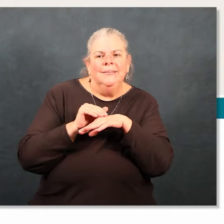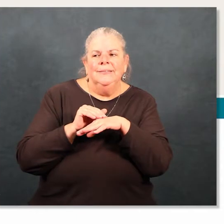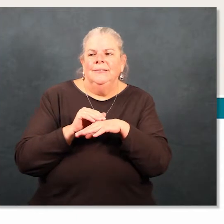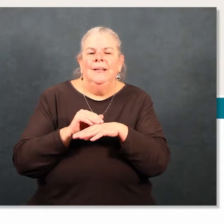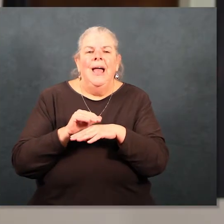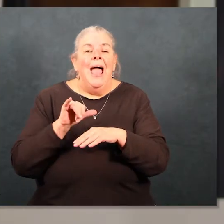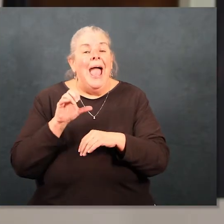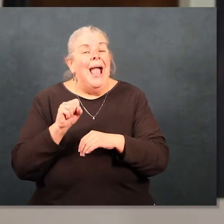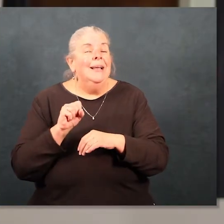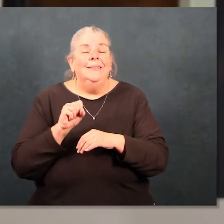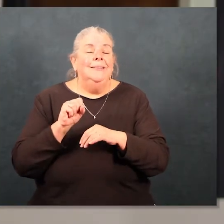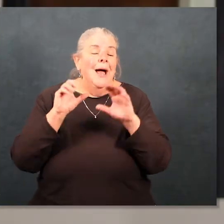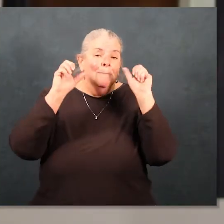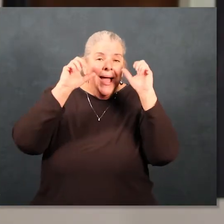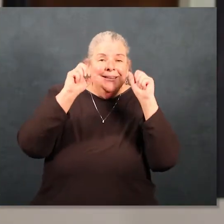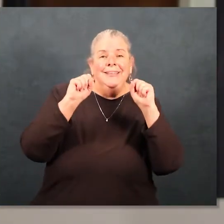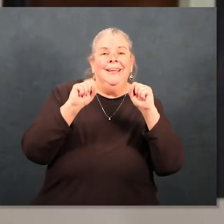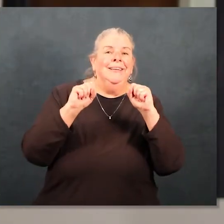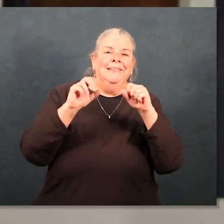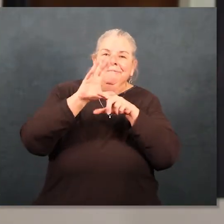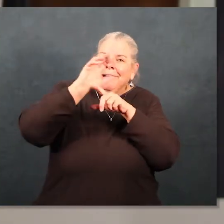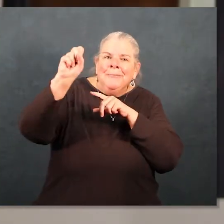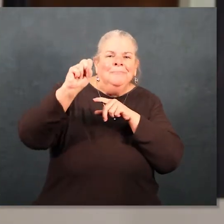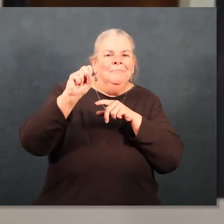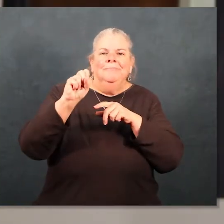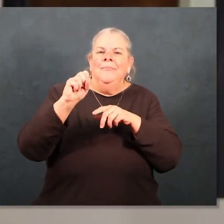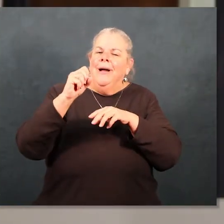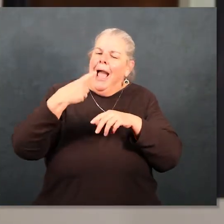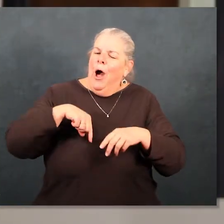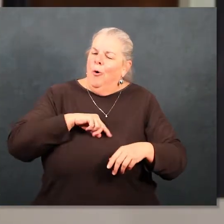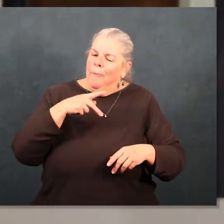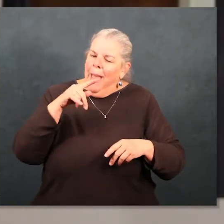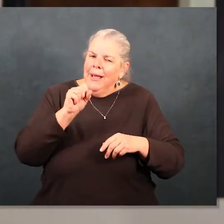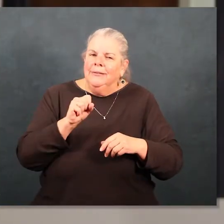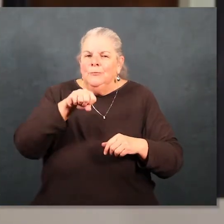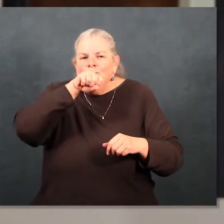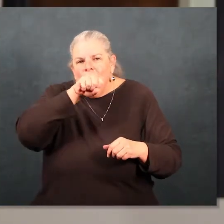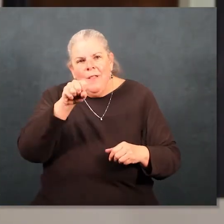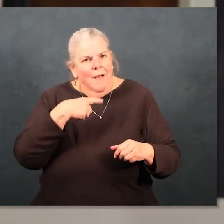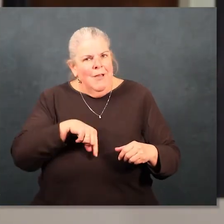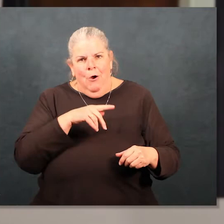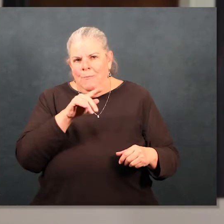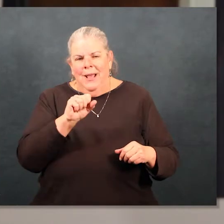and amazing as pets are. And as much as we love them, they do not